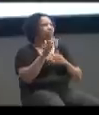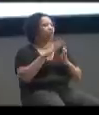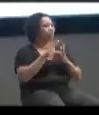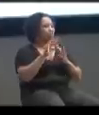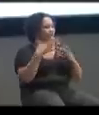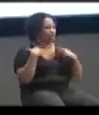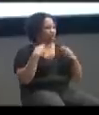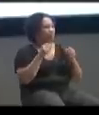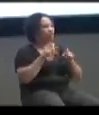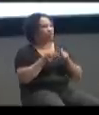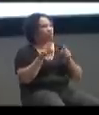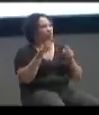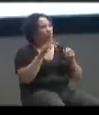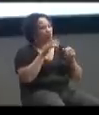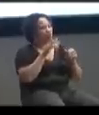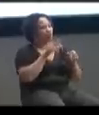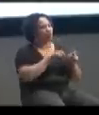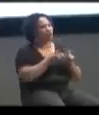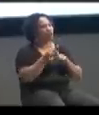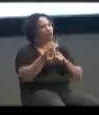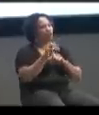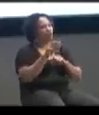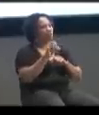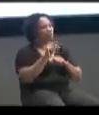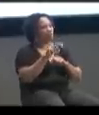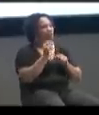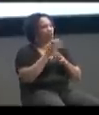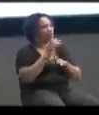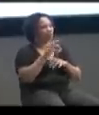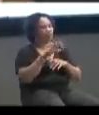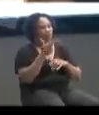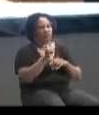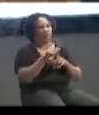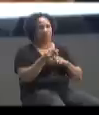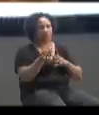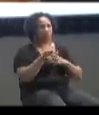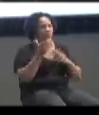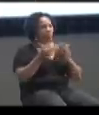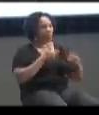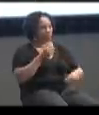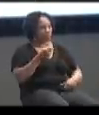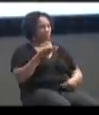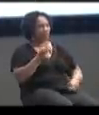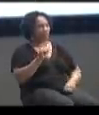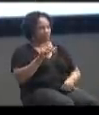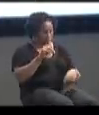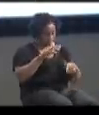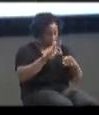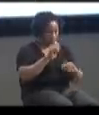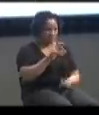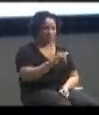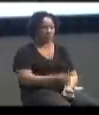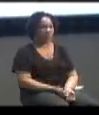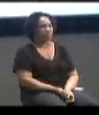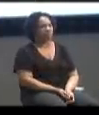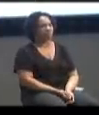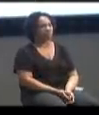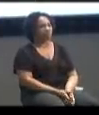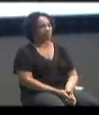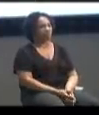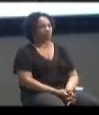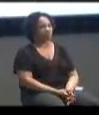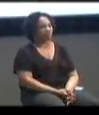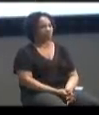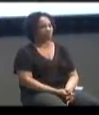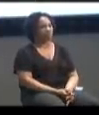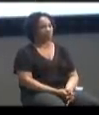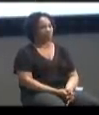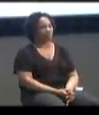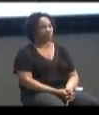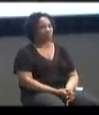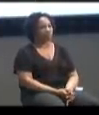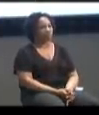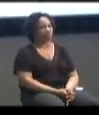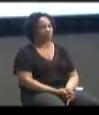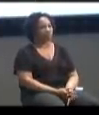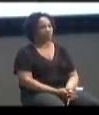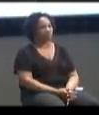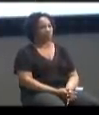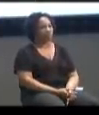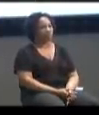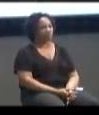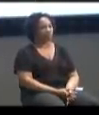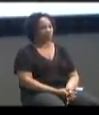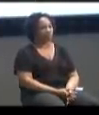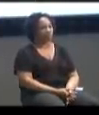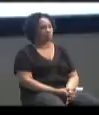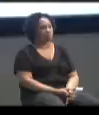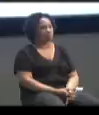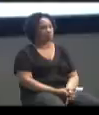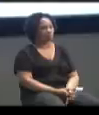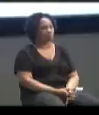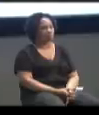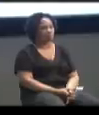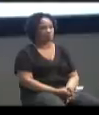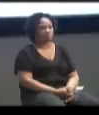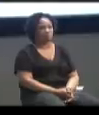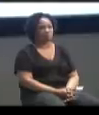ALUMNI ASSOCIATION AND COMMON CAUSE OF GEORGIA.